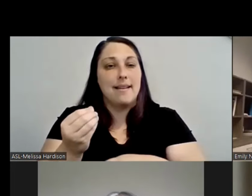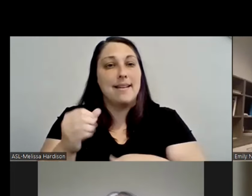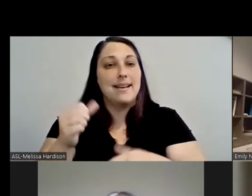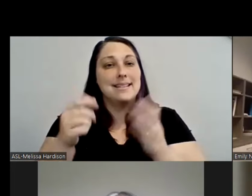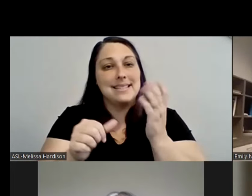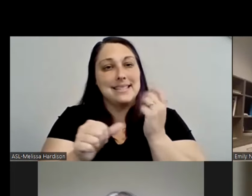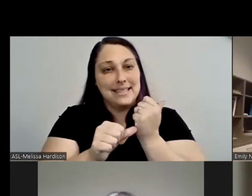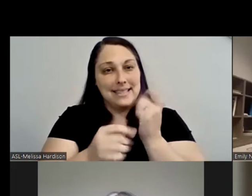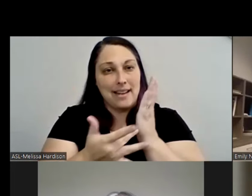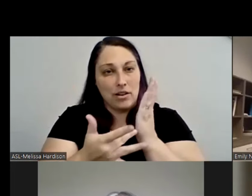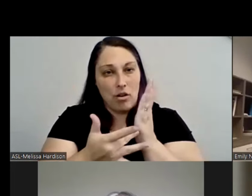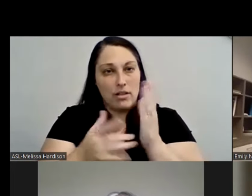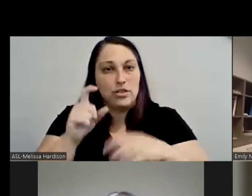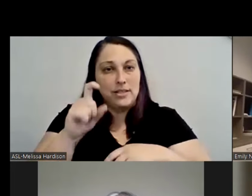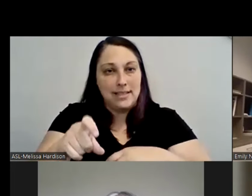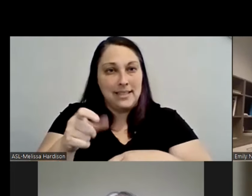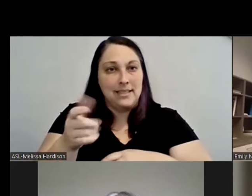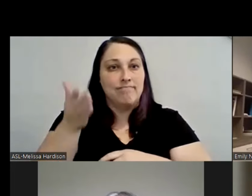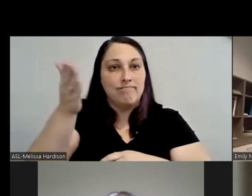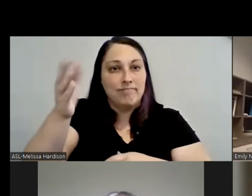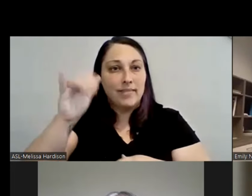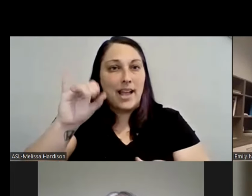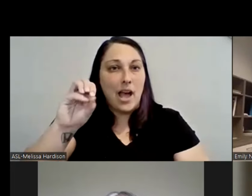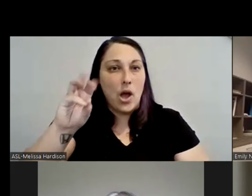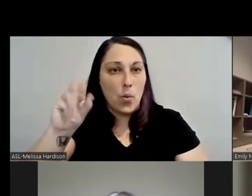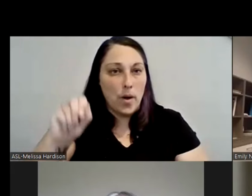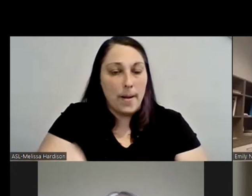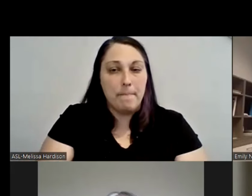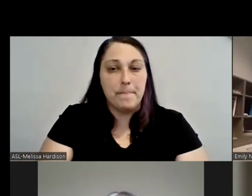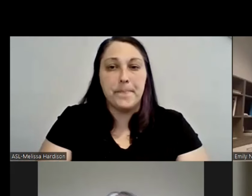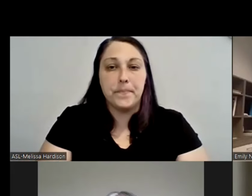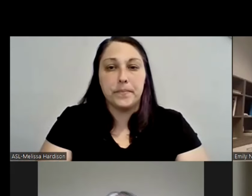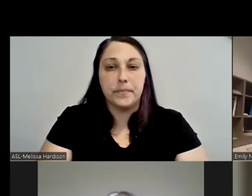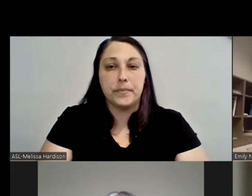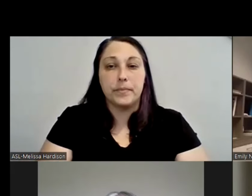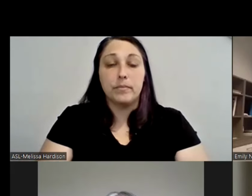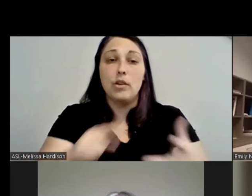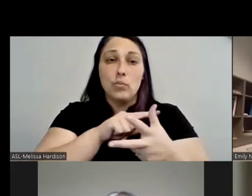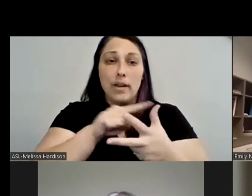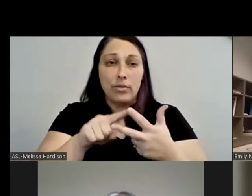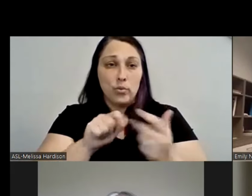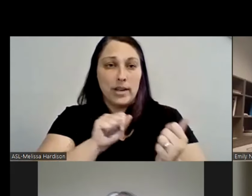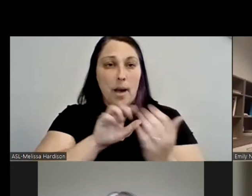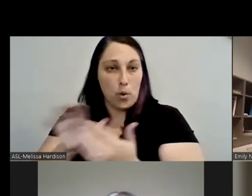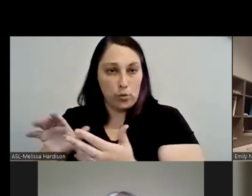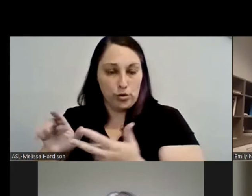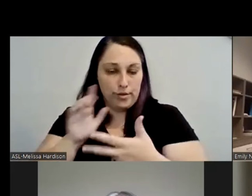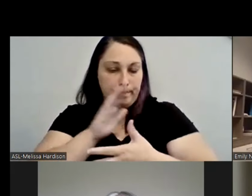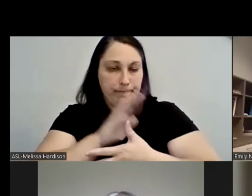Today our focus is on Addressing Housing Accessibility through Cross Sector Partnerships: a closer look at Home Modification Collaborations